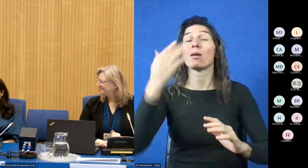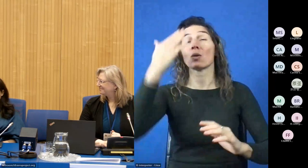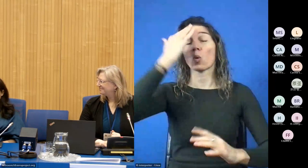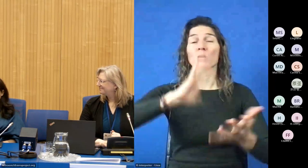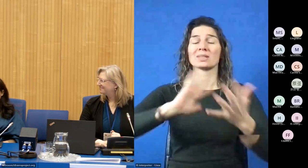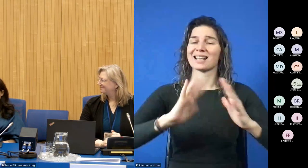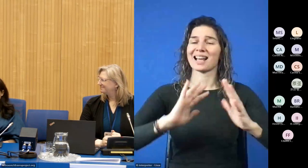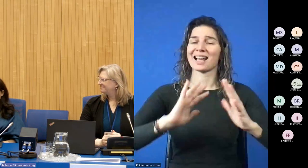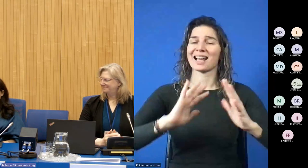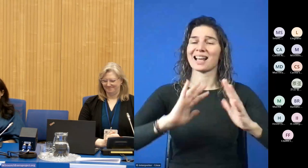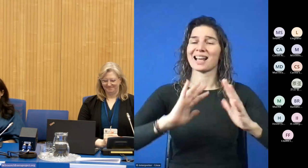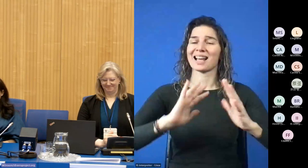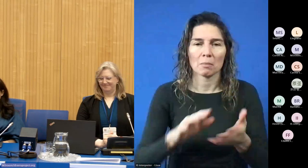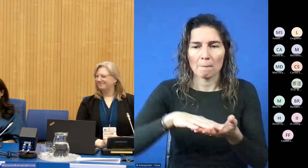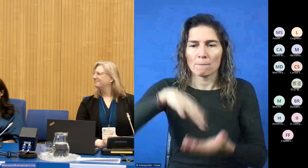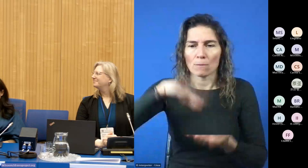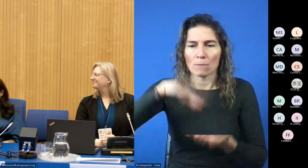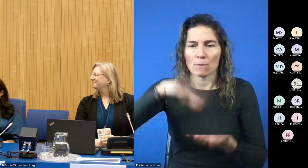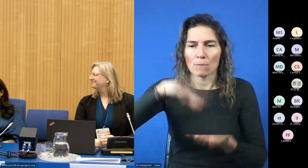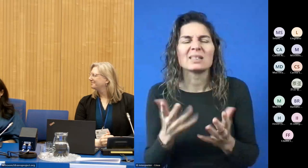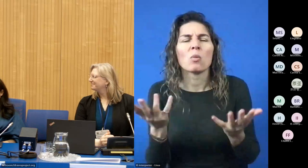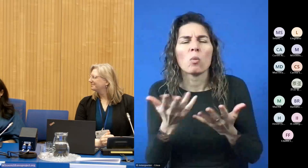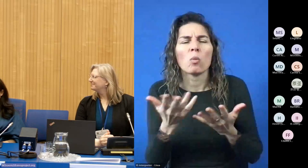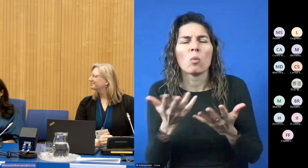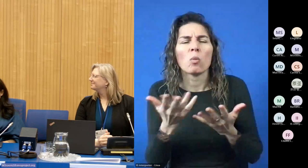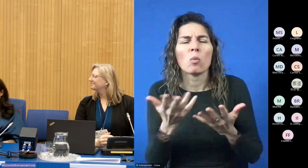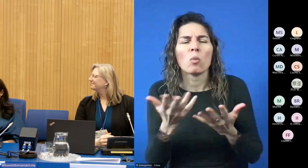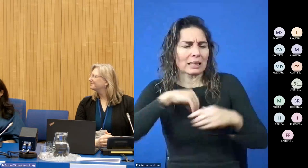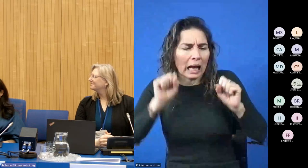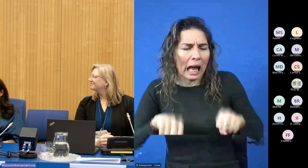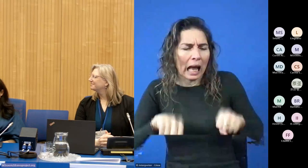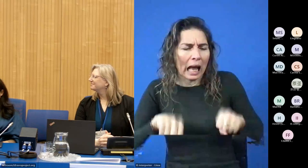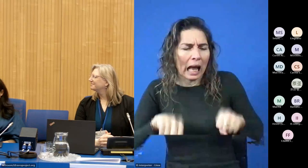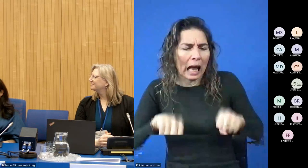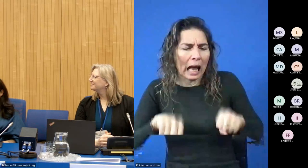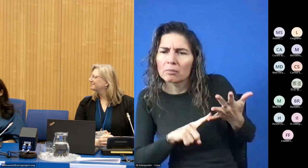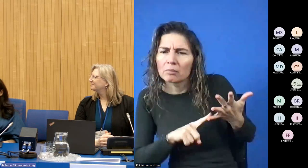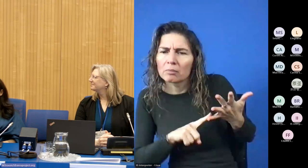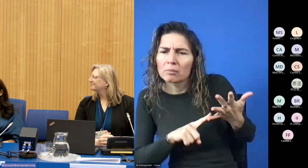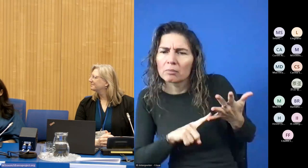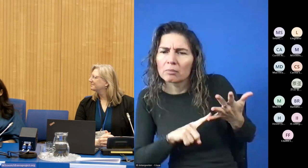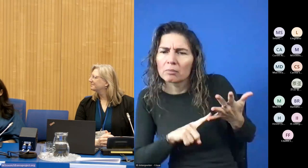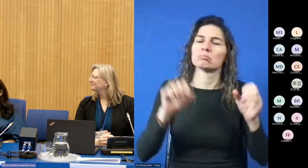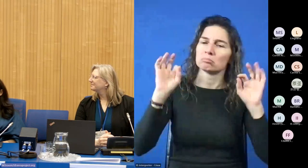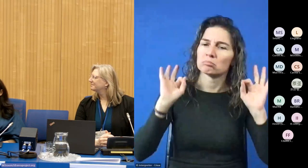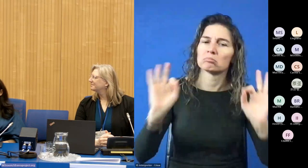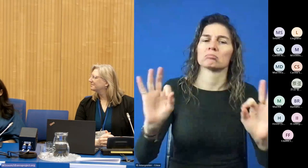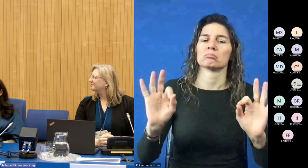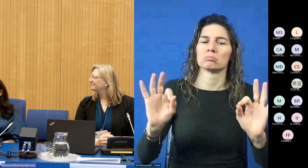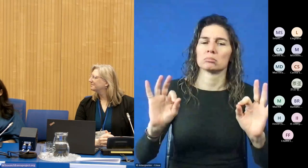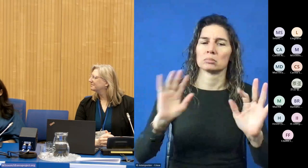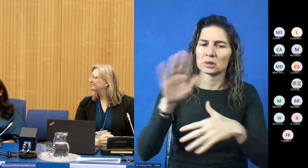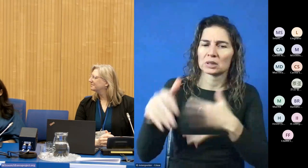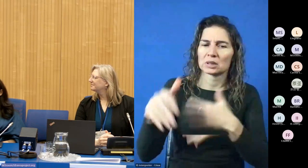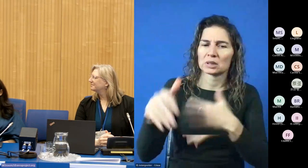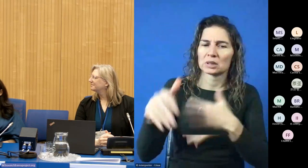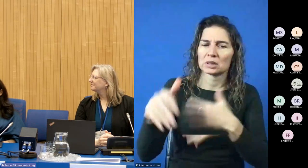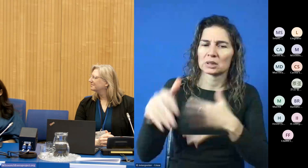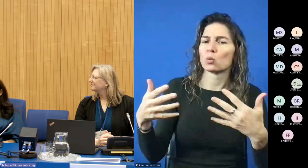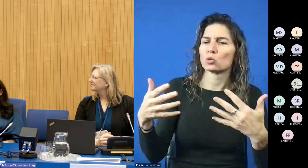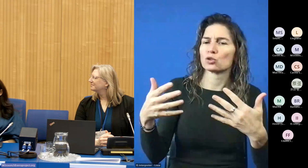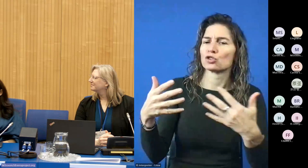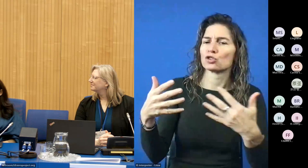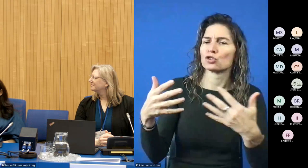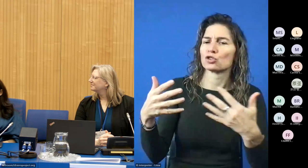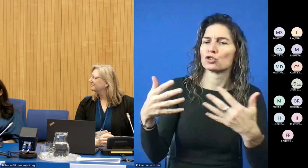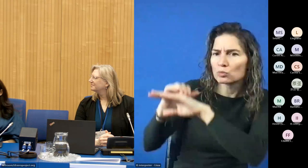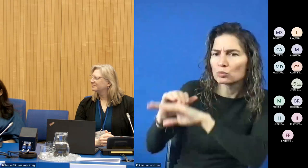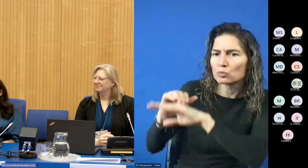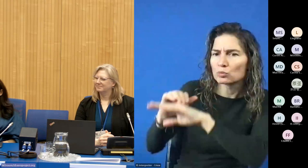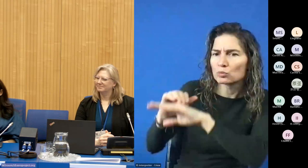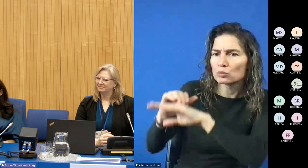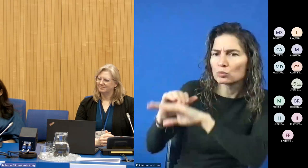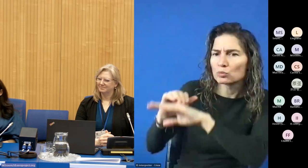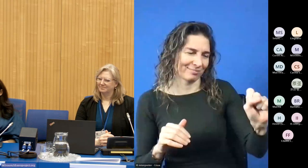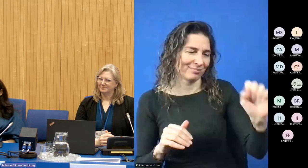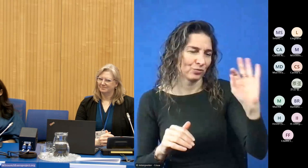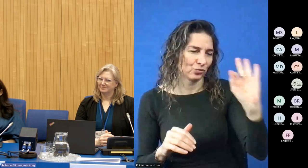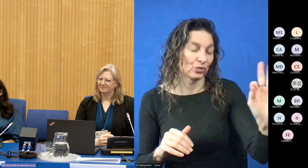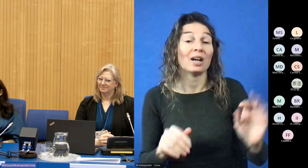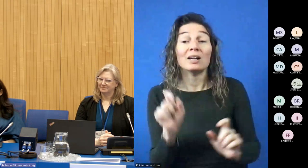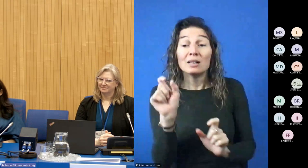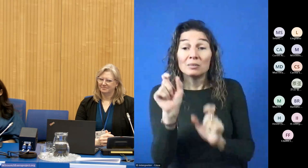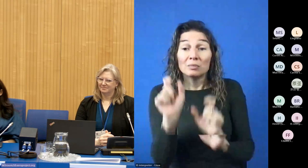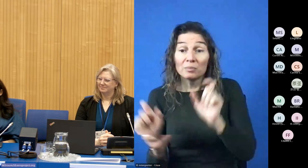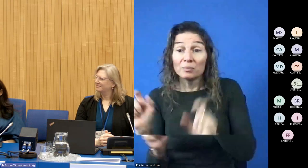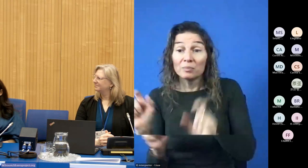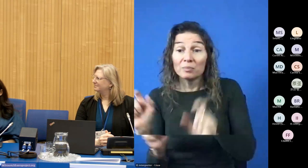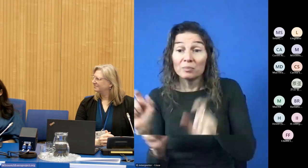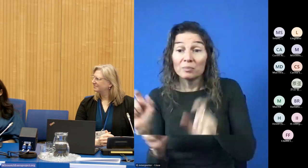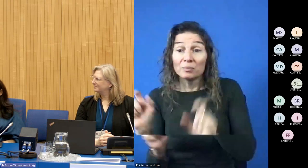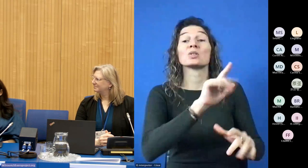. And also for commentary.